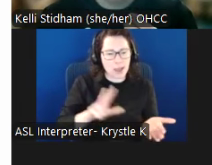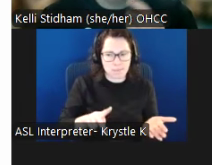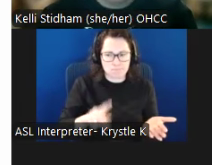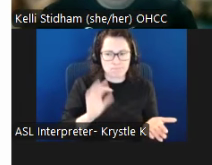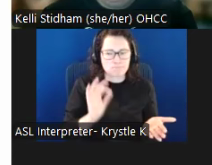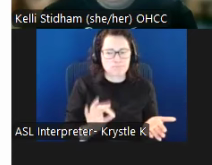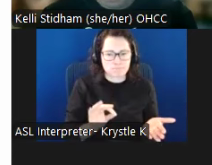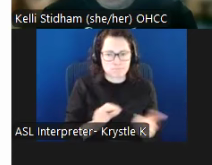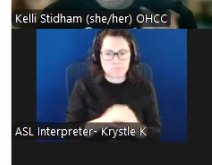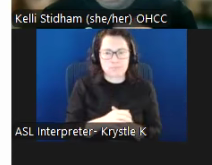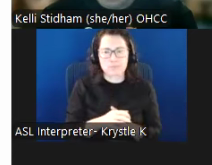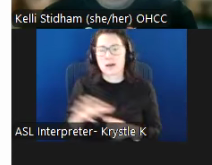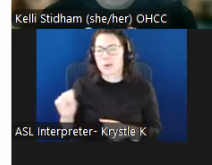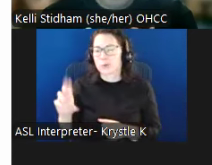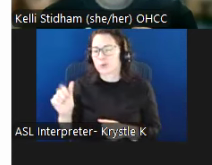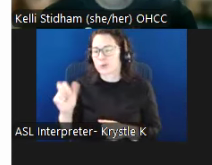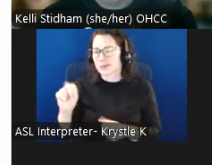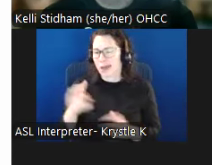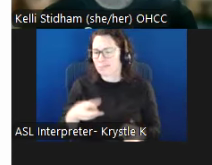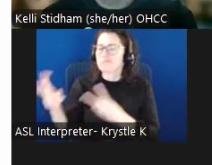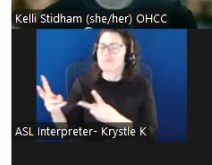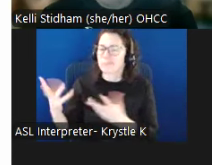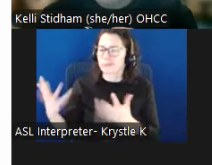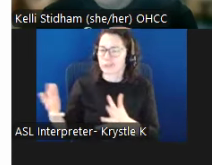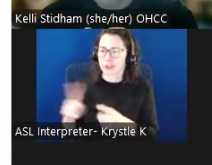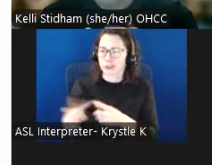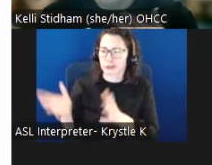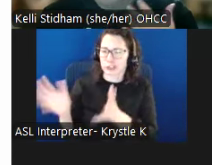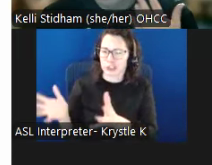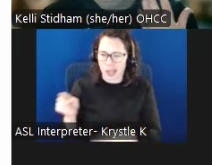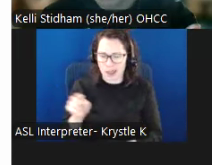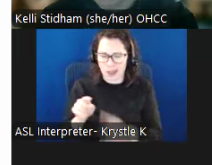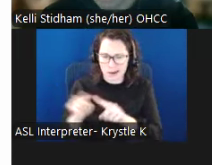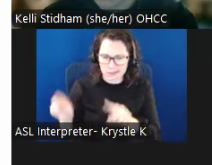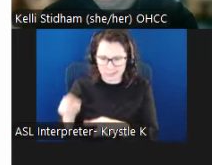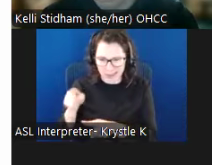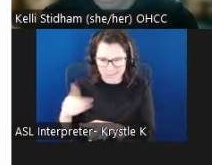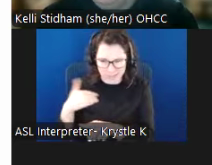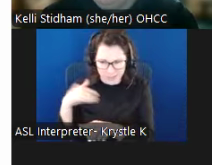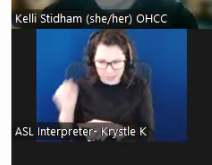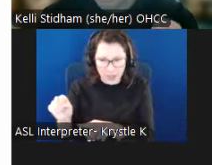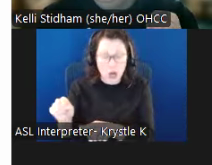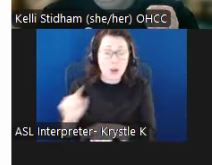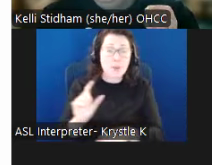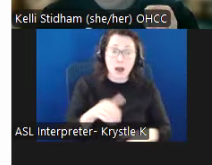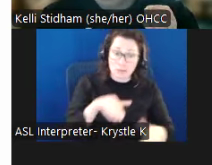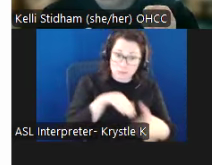you, Susan. Put the website in the in the chat for us. Um, but once you have